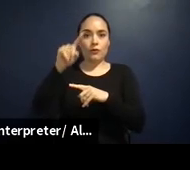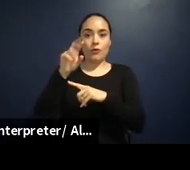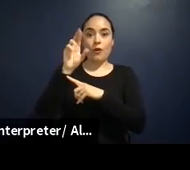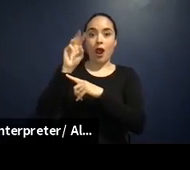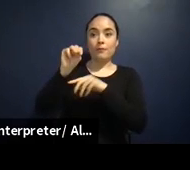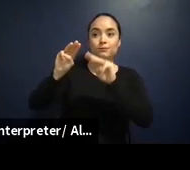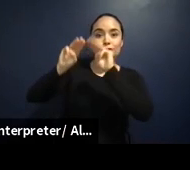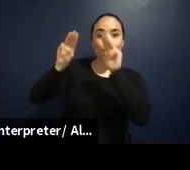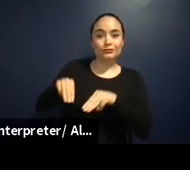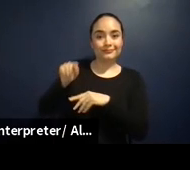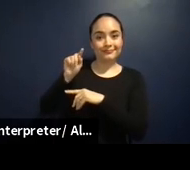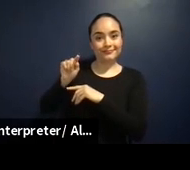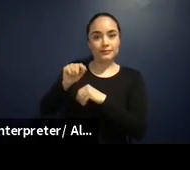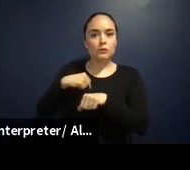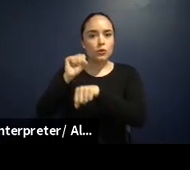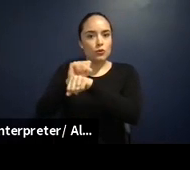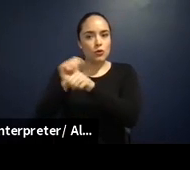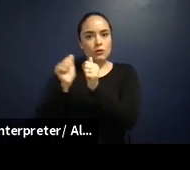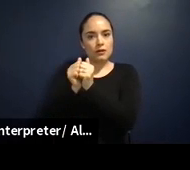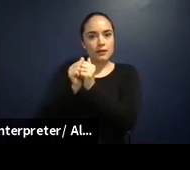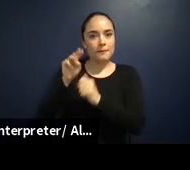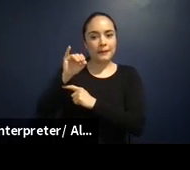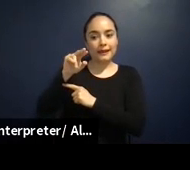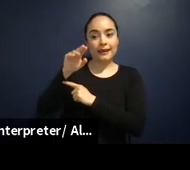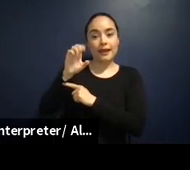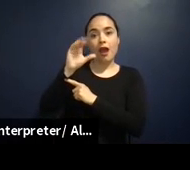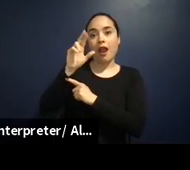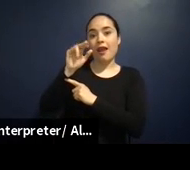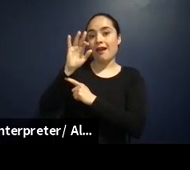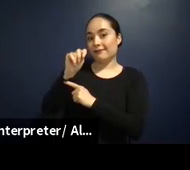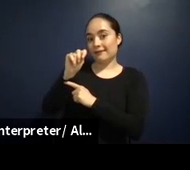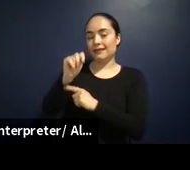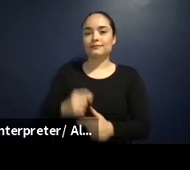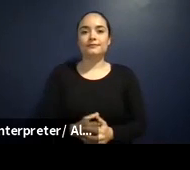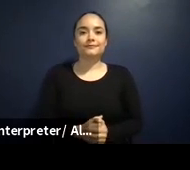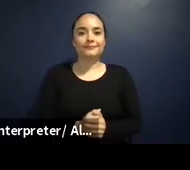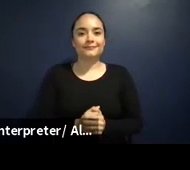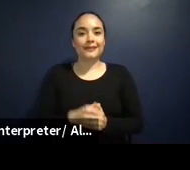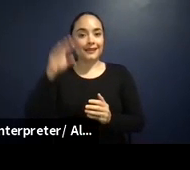yourself? [Kim]: Yeah, happy to. So my name is Dr. Kim Tait. I'm the curator at the Royal Ontario